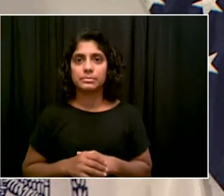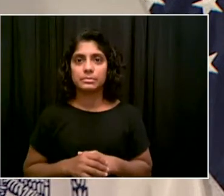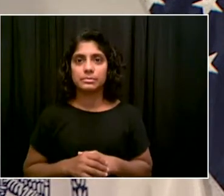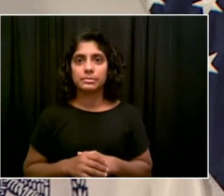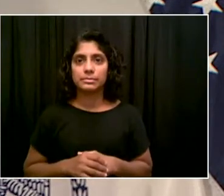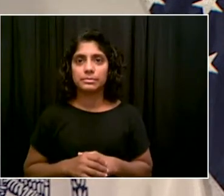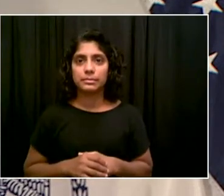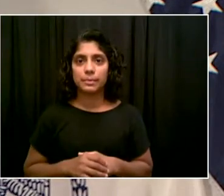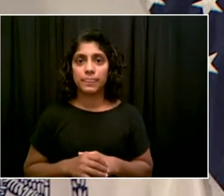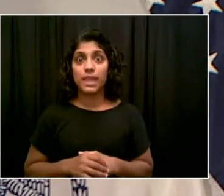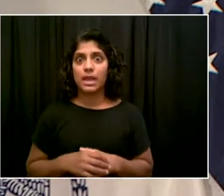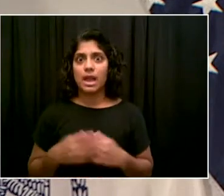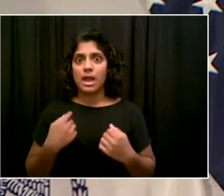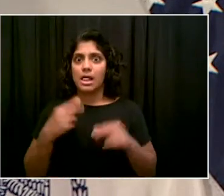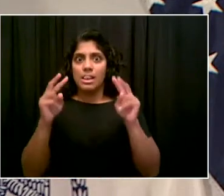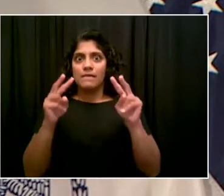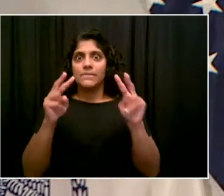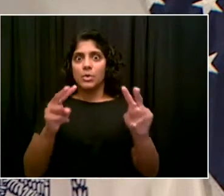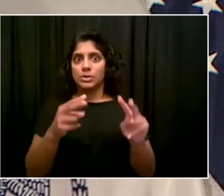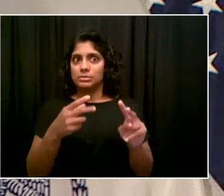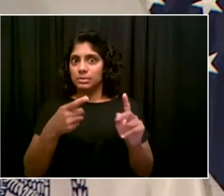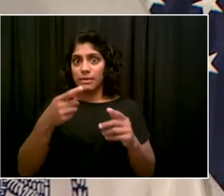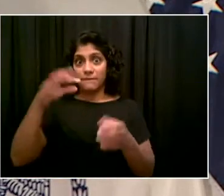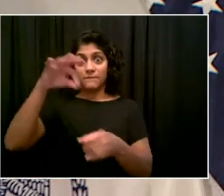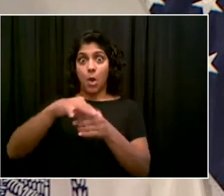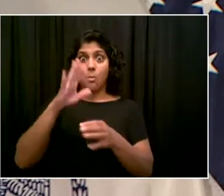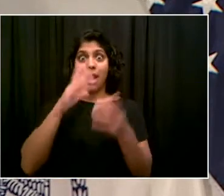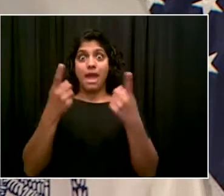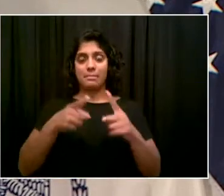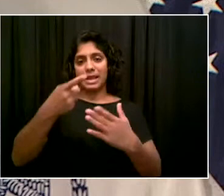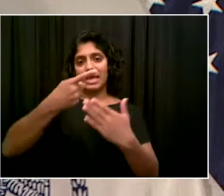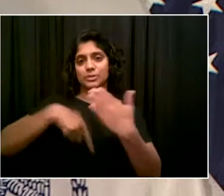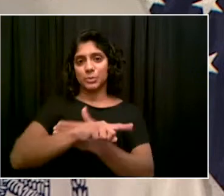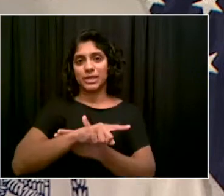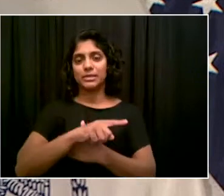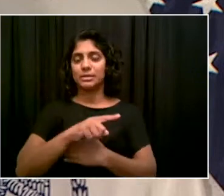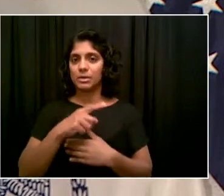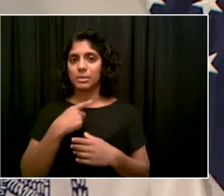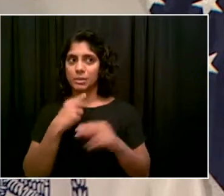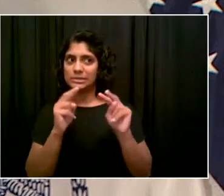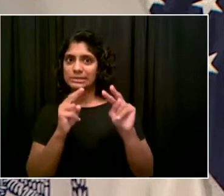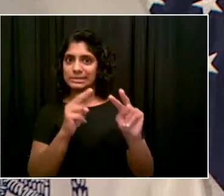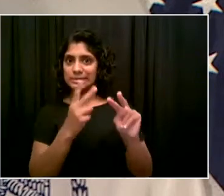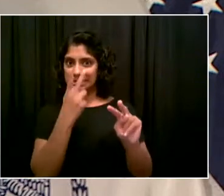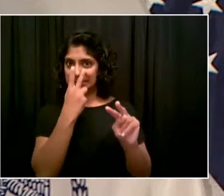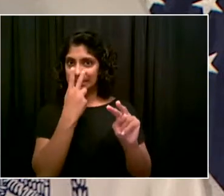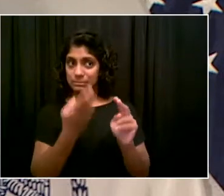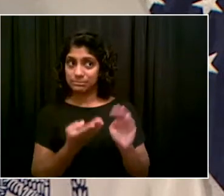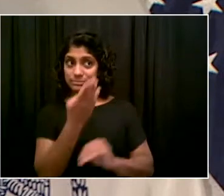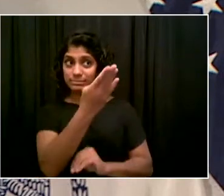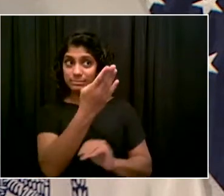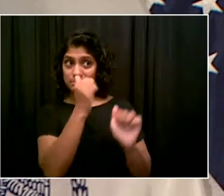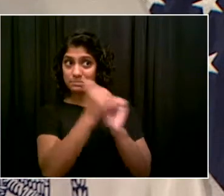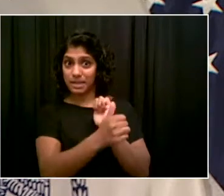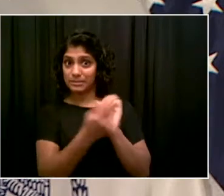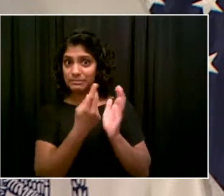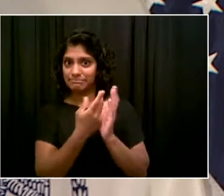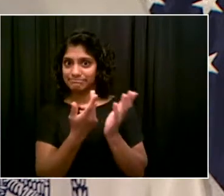WEDESPERATELY NEED THE CONGESTION PRICING TO MOVE NOW IN TERMS F O THE MTA AND PROVIDE THE FUNDING THEY NEED TO KEEP